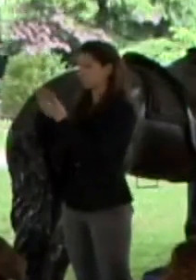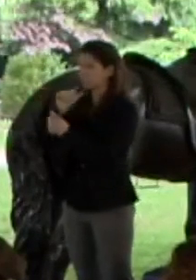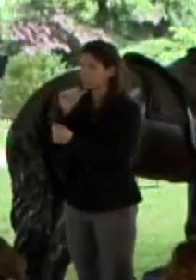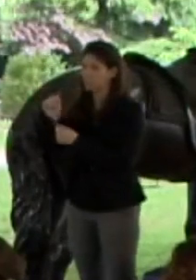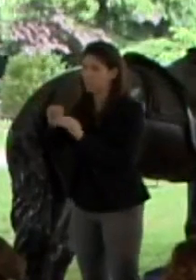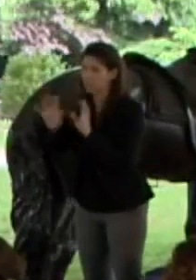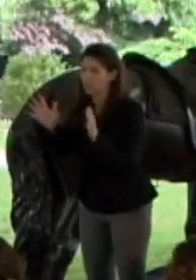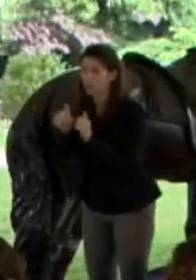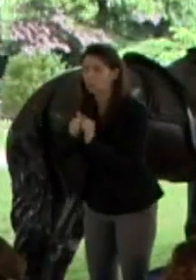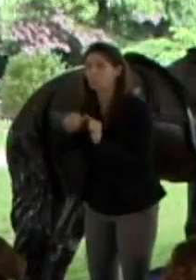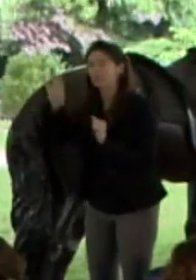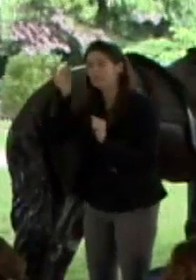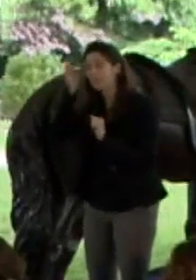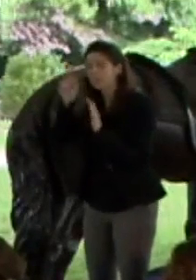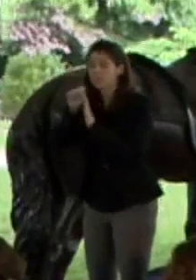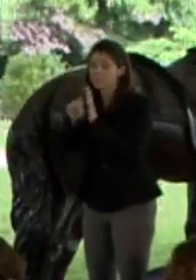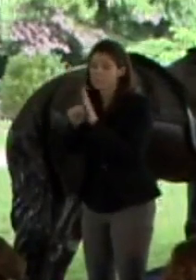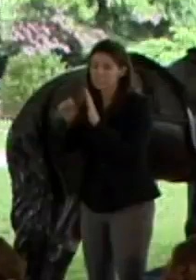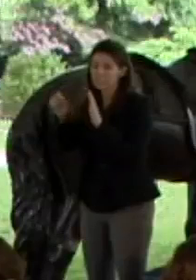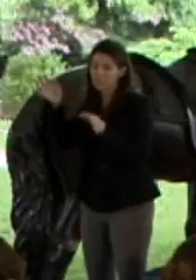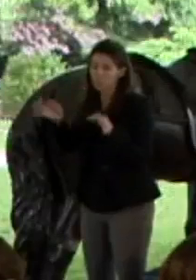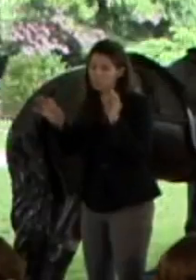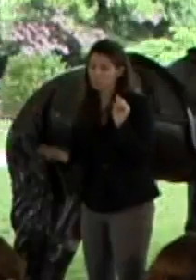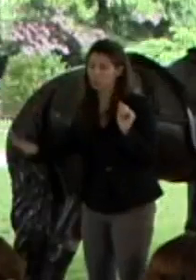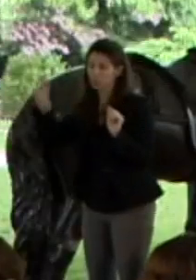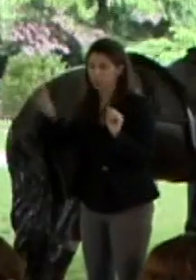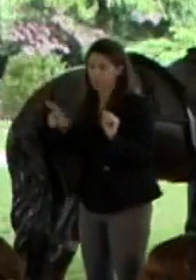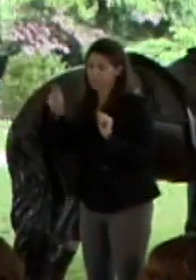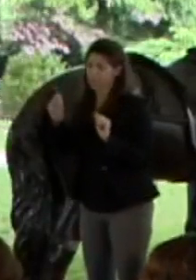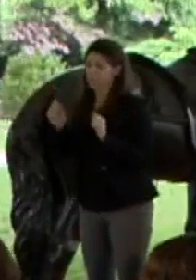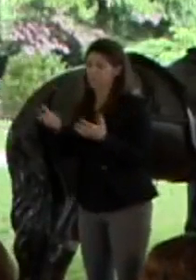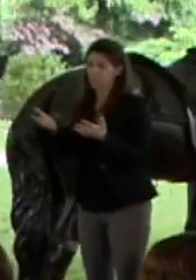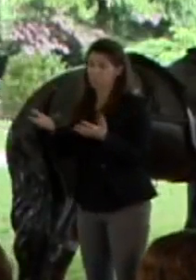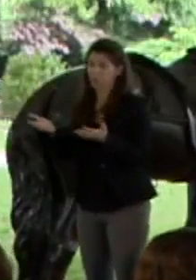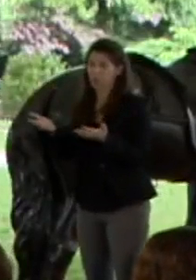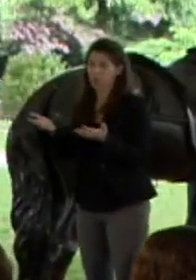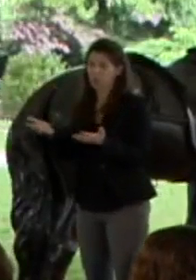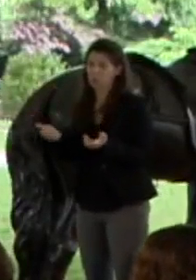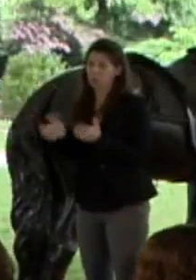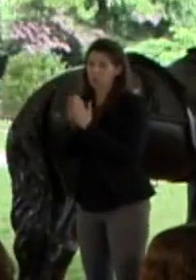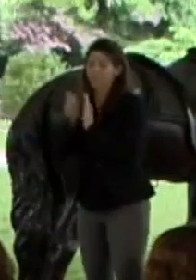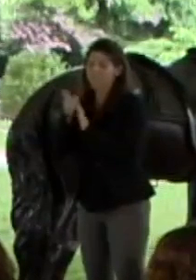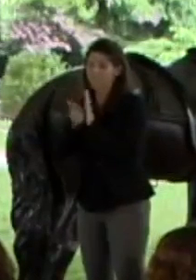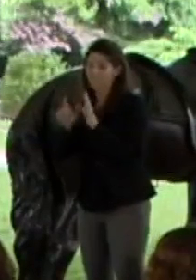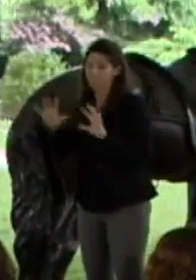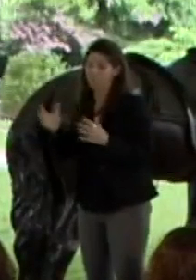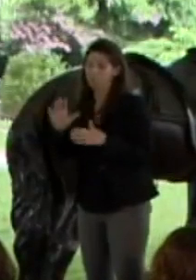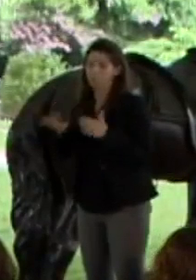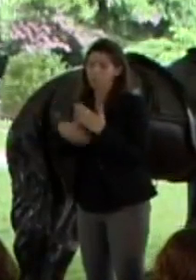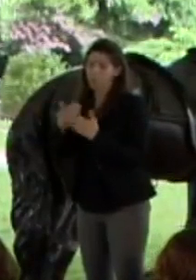LANGUAGE THAT IS TAKEN FROM THE UNITED STATES BILL OF RIGHTS IS UNC UNCLEAR. IT IS PROVEN TO BE UNCLEAR IN